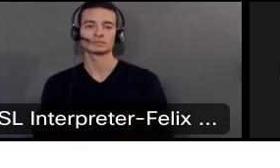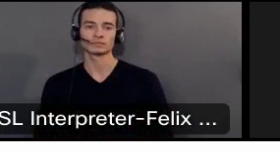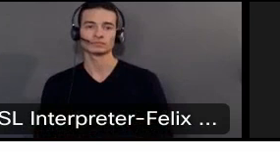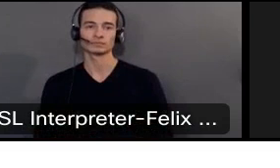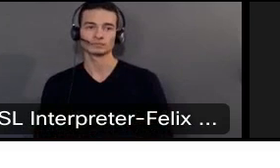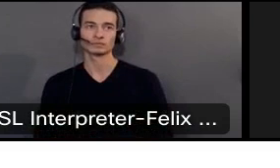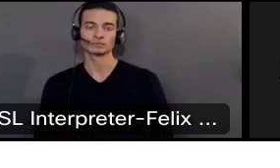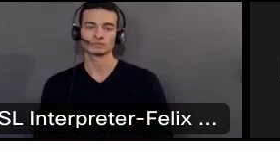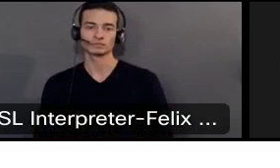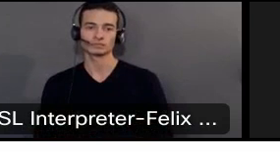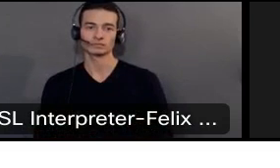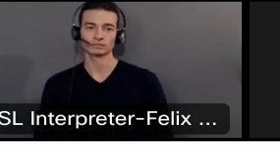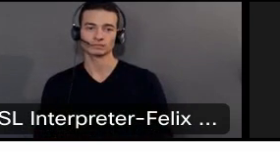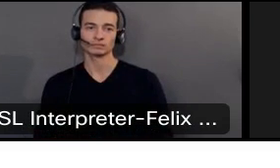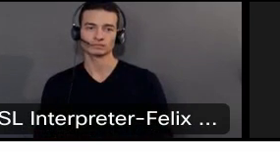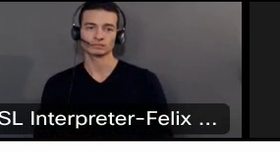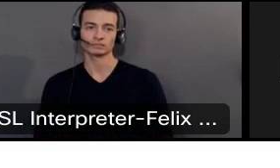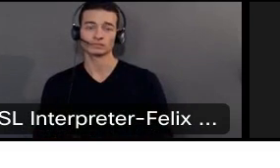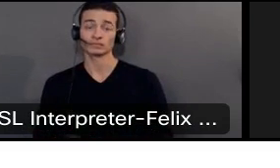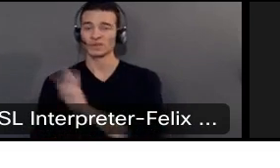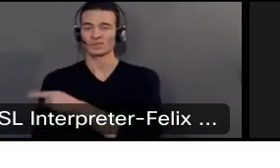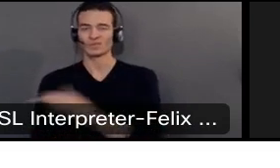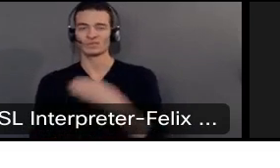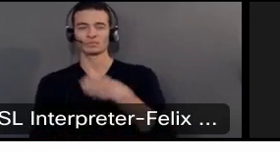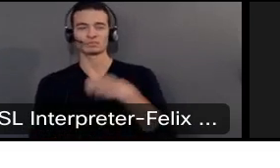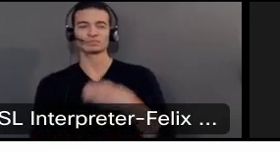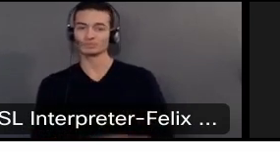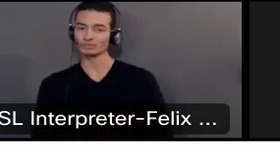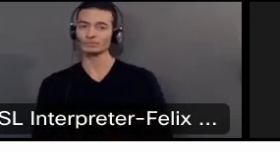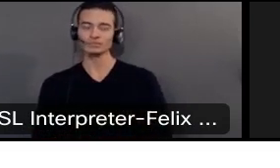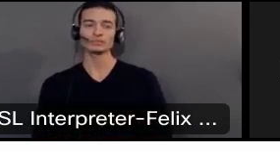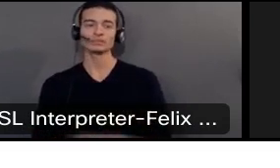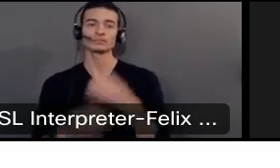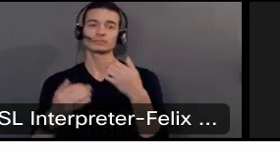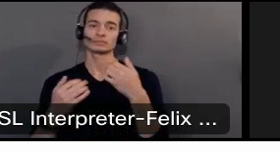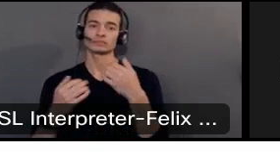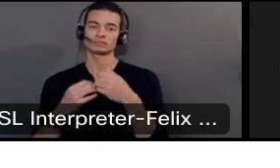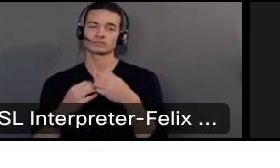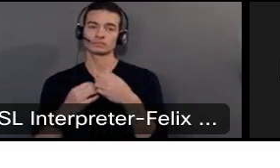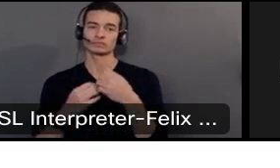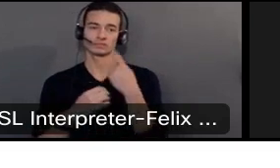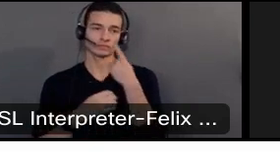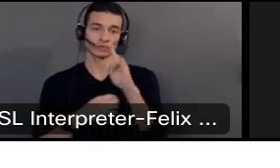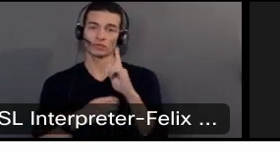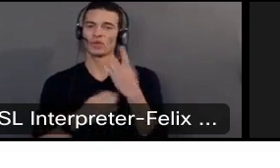Patient complaints for the fiscal year July of 2021 to June of 2022.